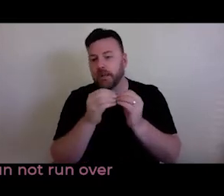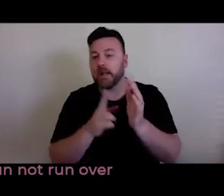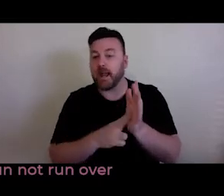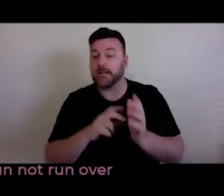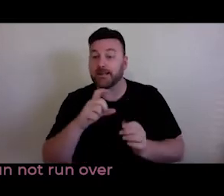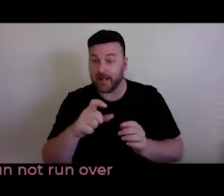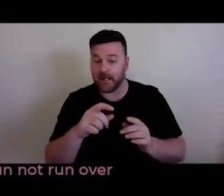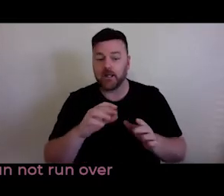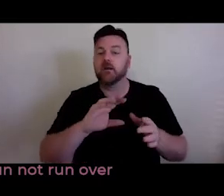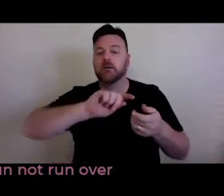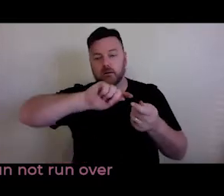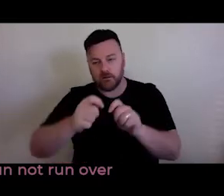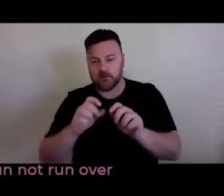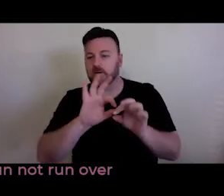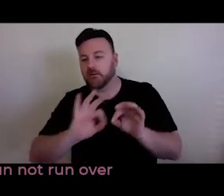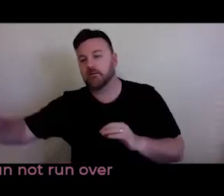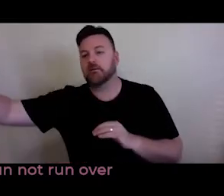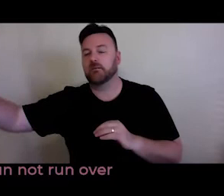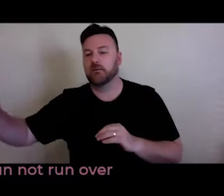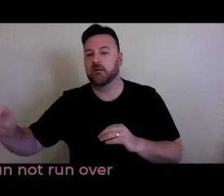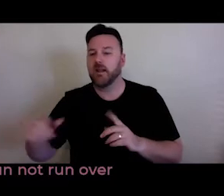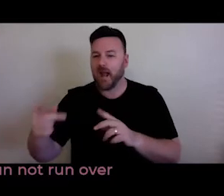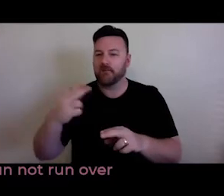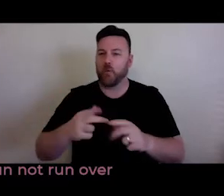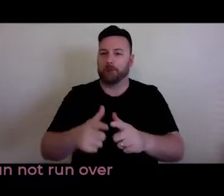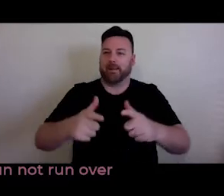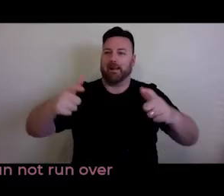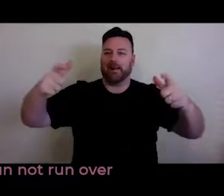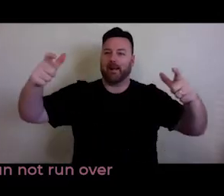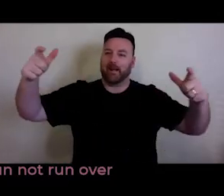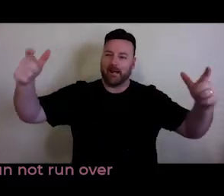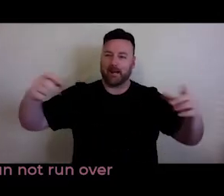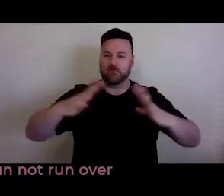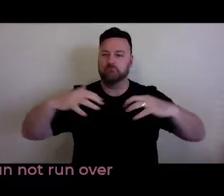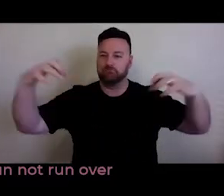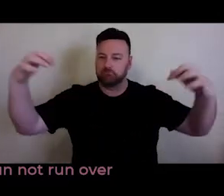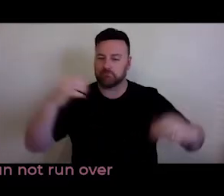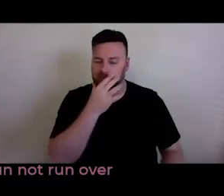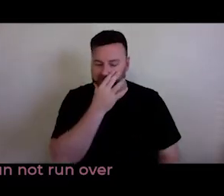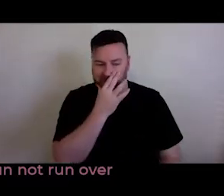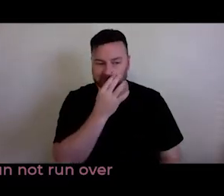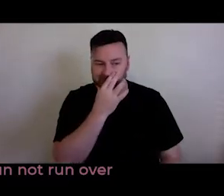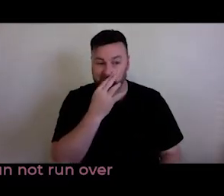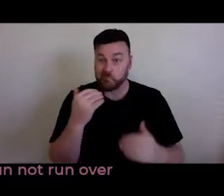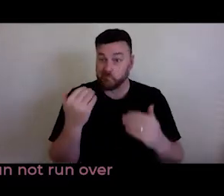streaming productions to get your signal over a long distance. There's a new thing that has sort of just started to emerge in the pass sort